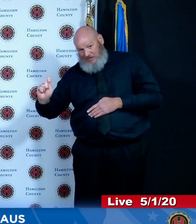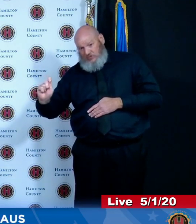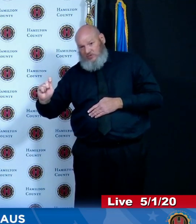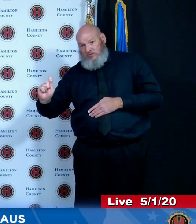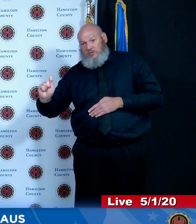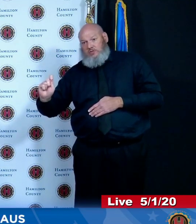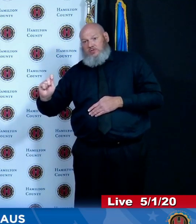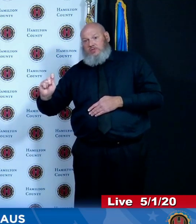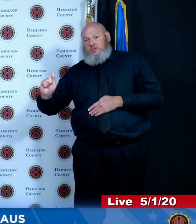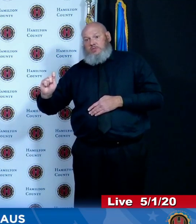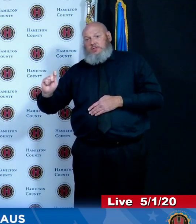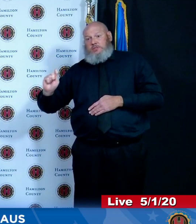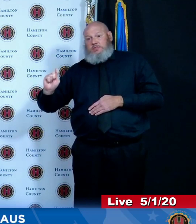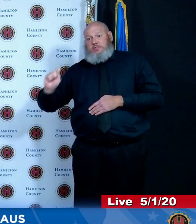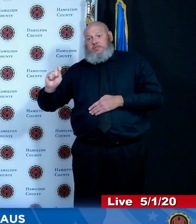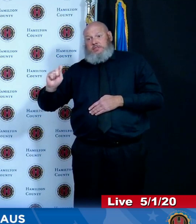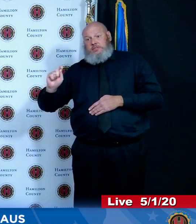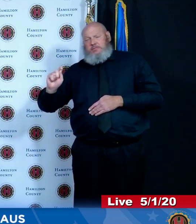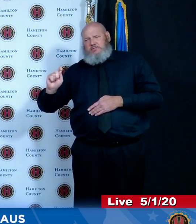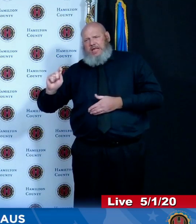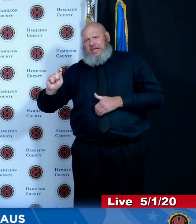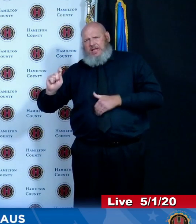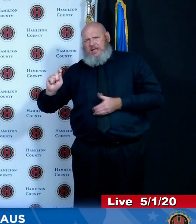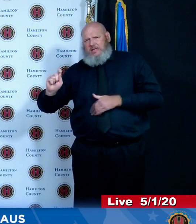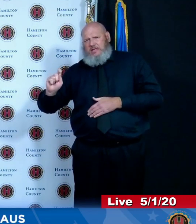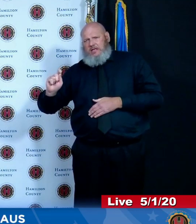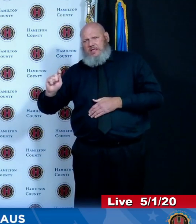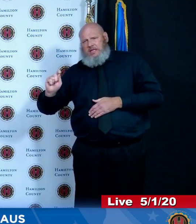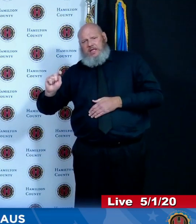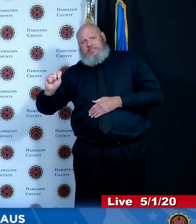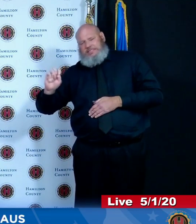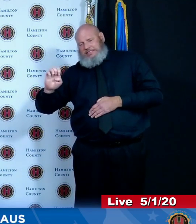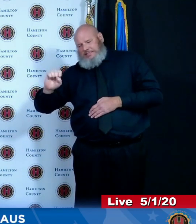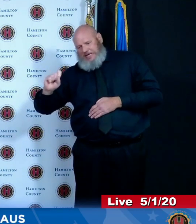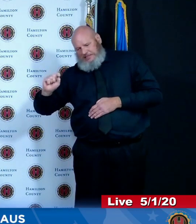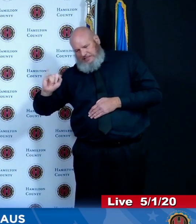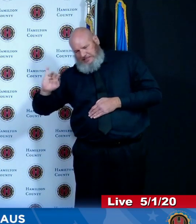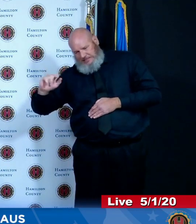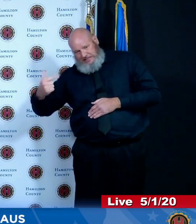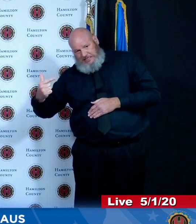state and local government recommendations patients element